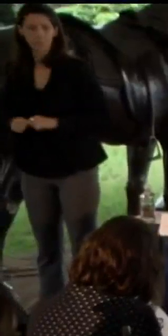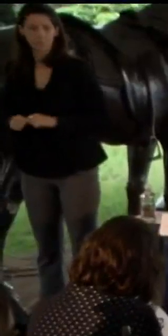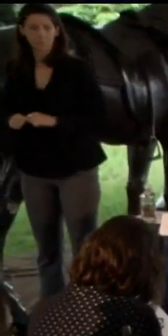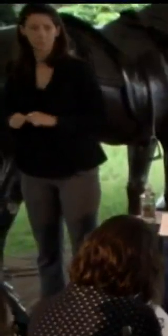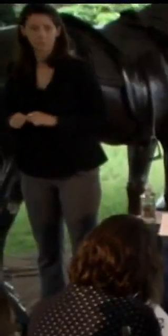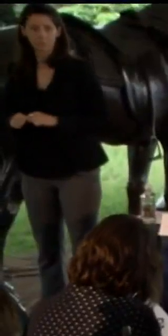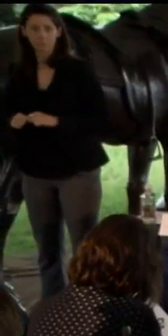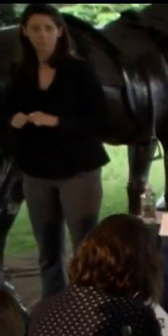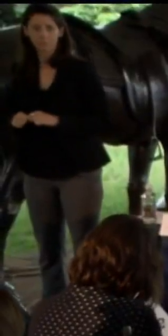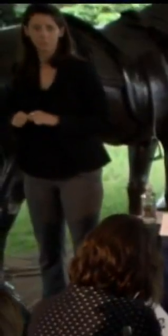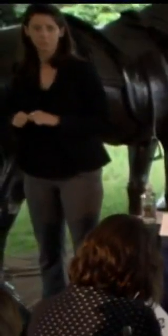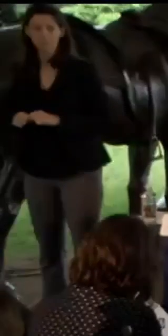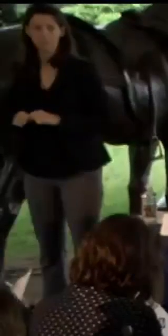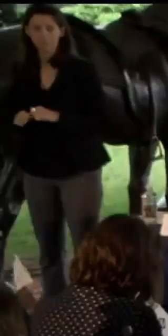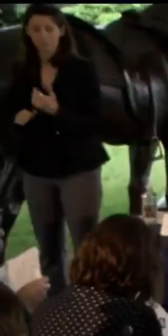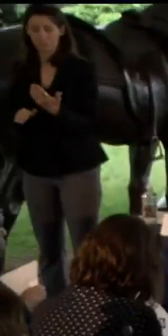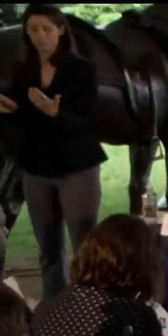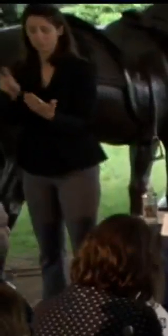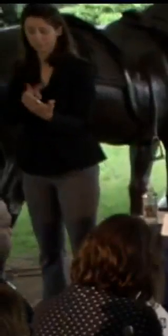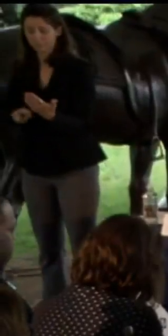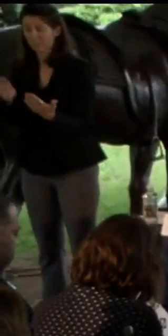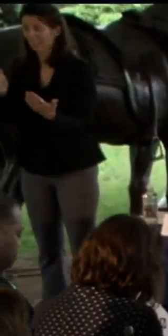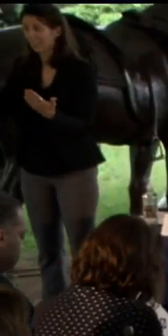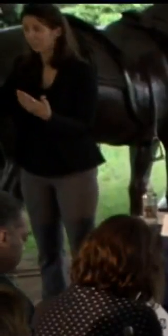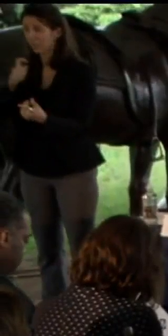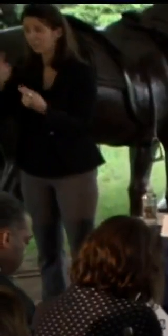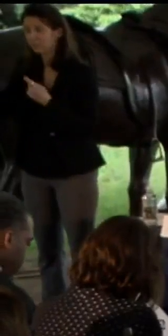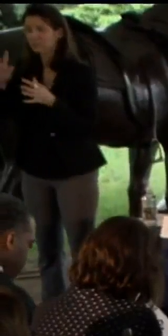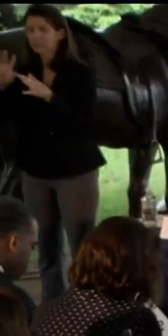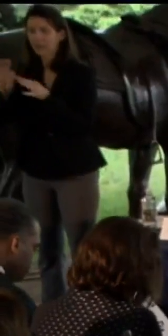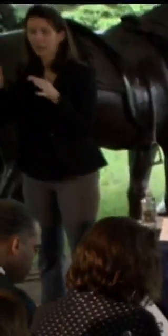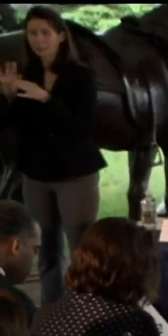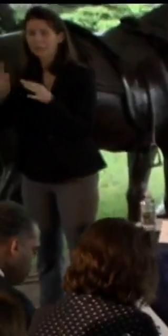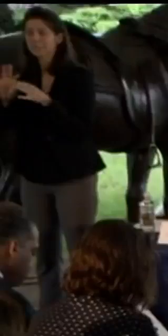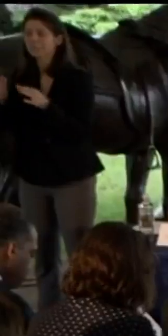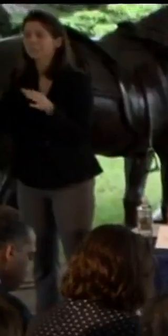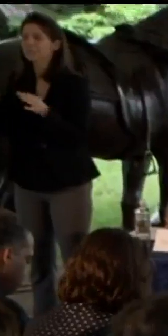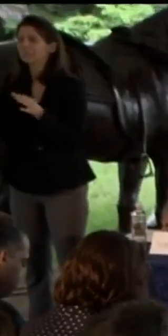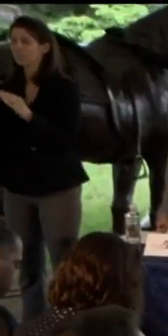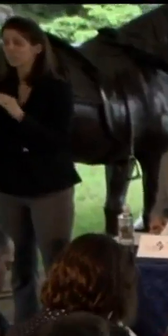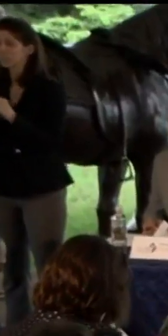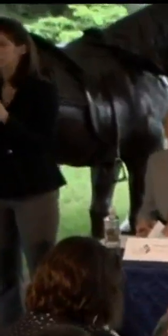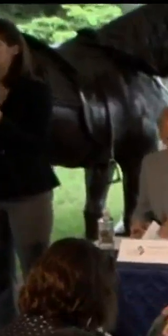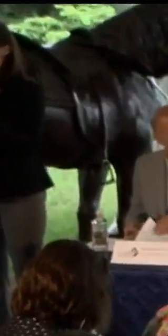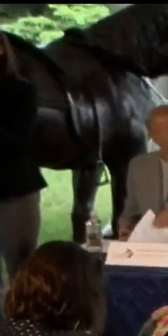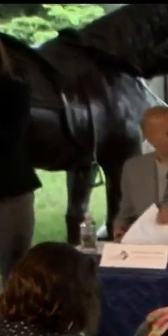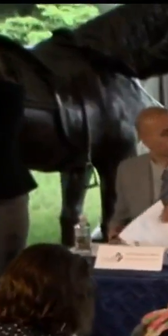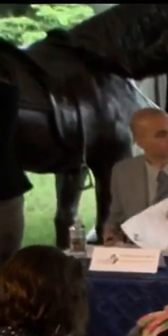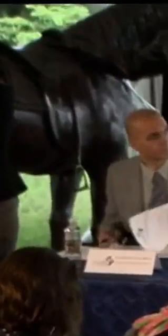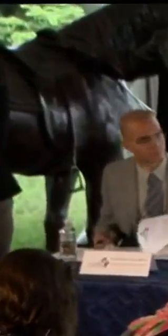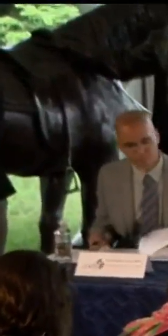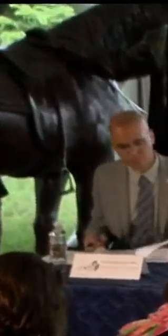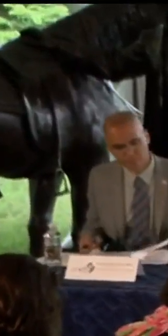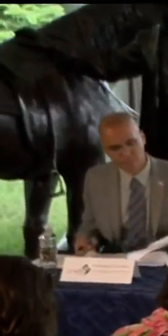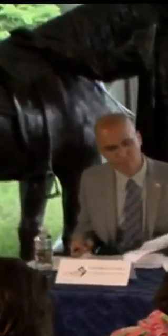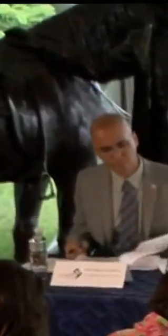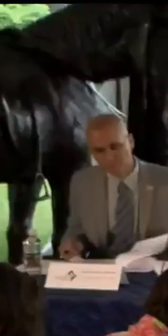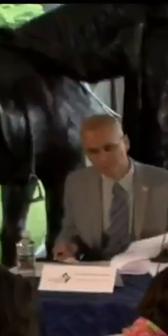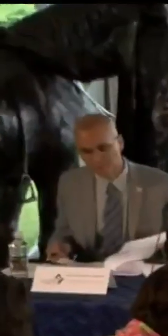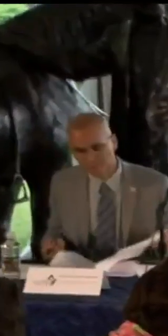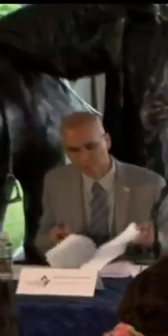TO TAKE A LOOK AT THE MINUTES